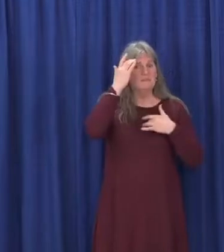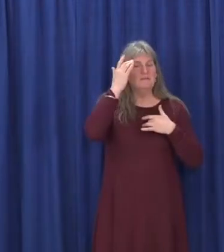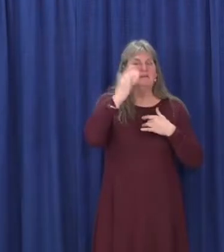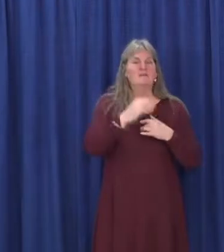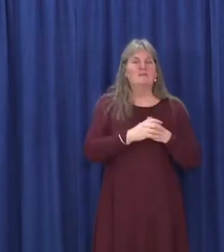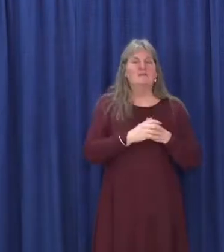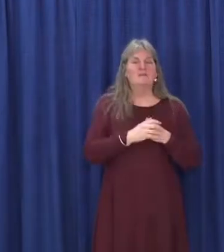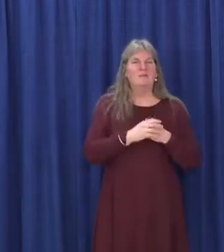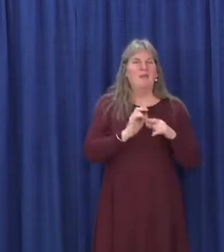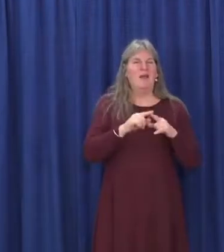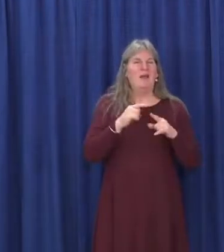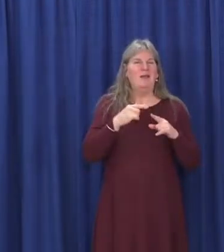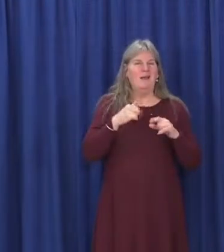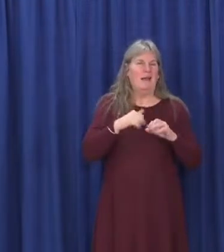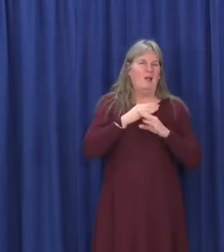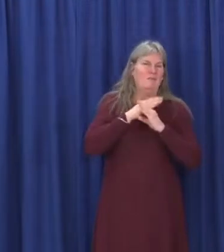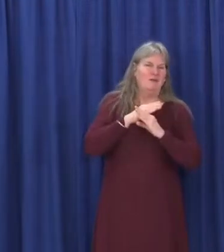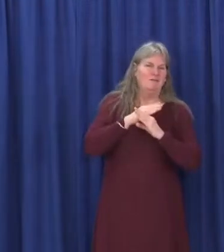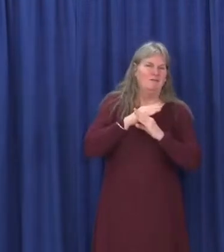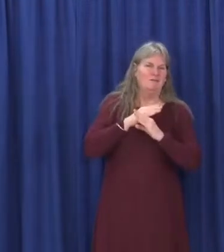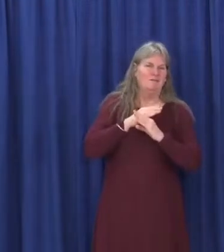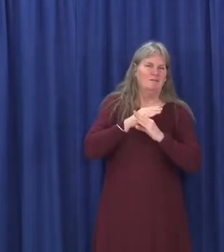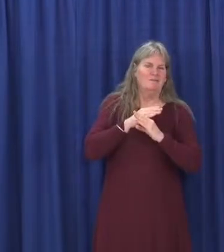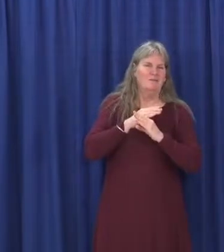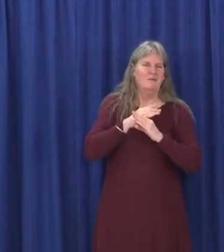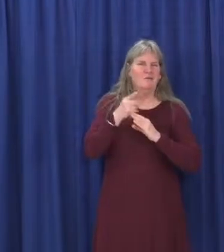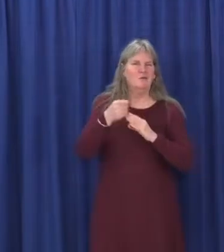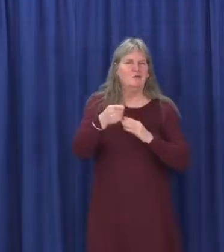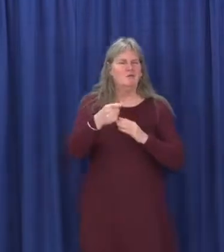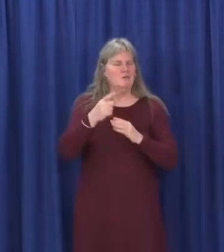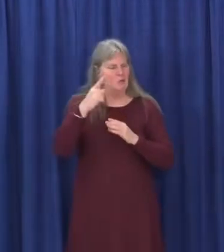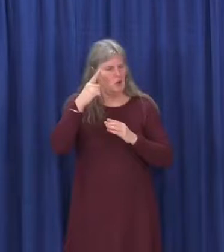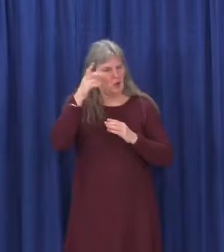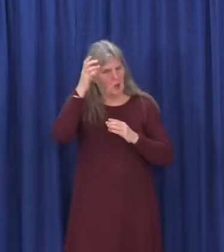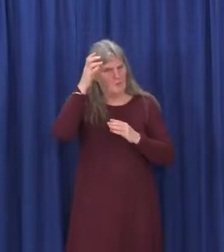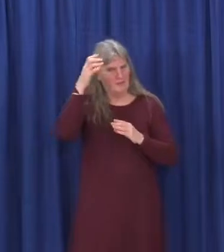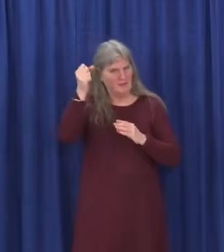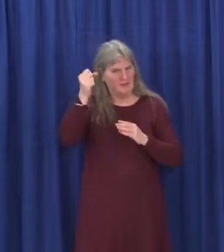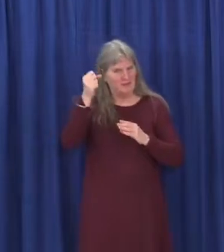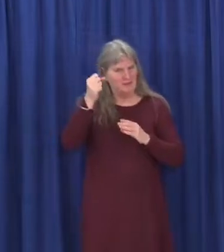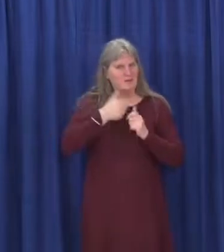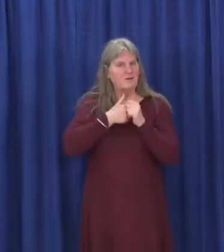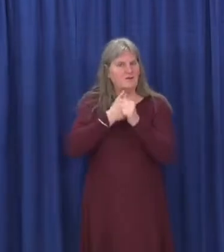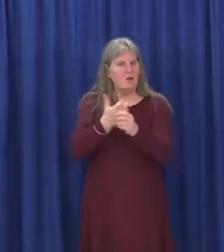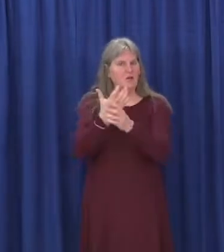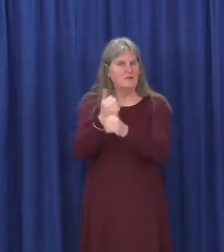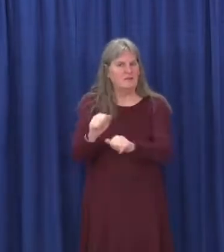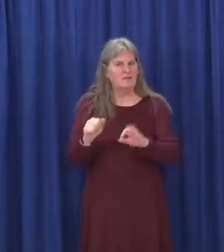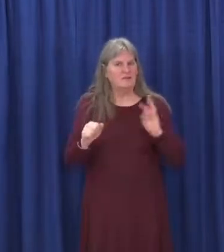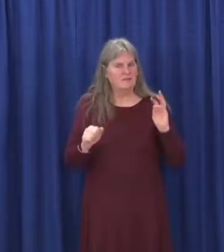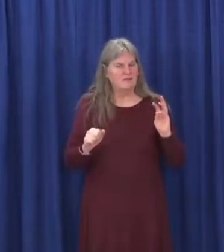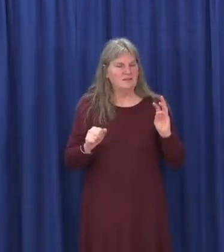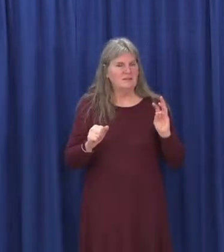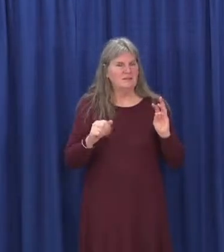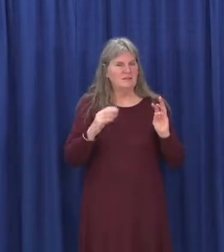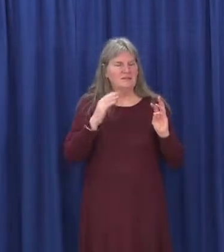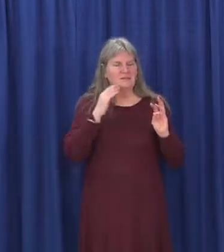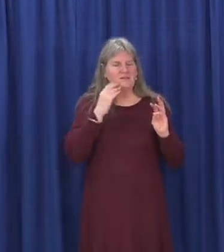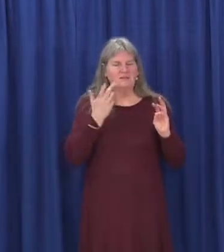to prevent that. Use your-- use your COVID sense, use your safe six. It's a really a balancing act. And I don't envy the government